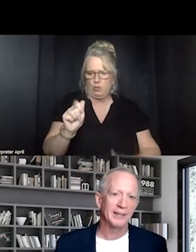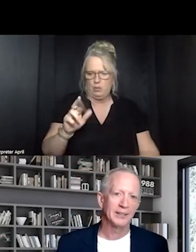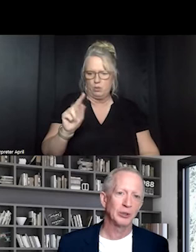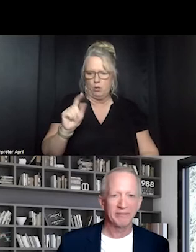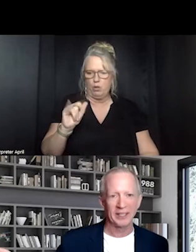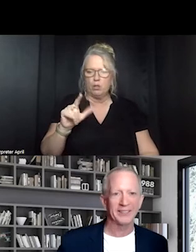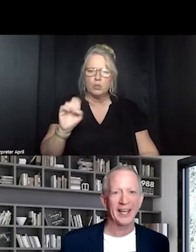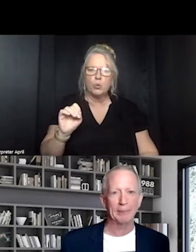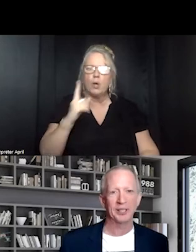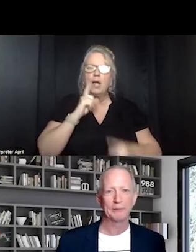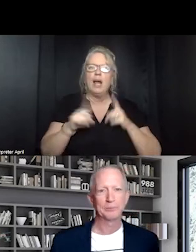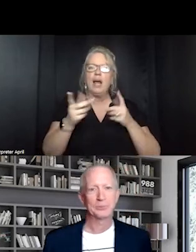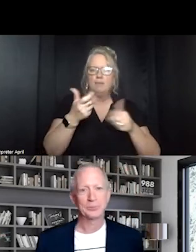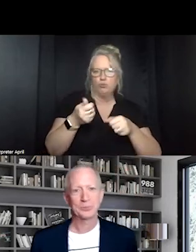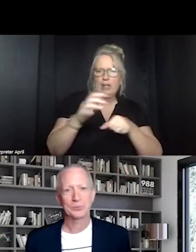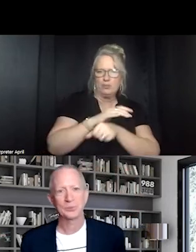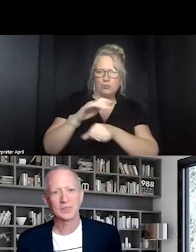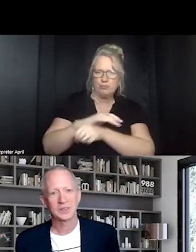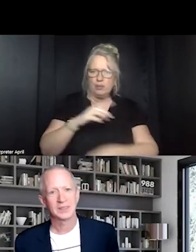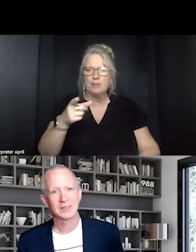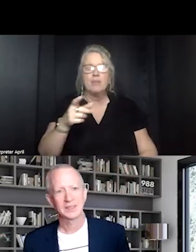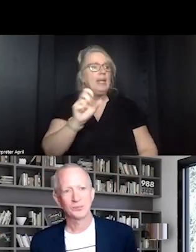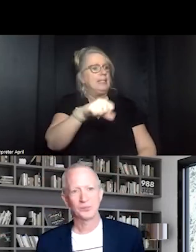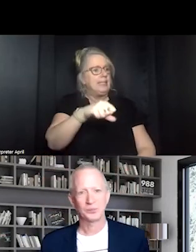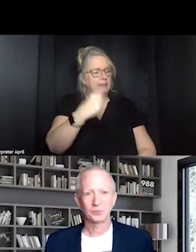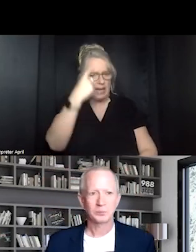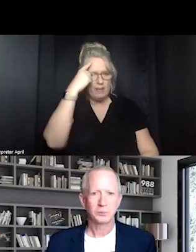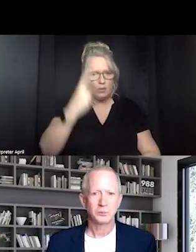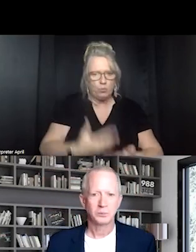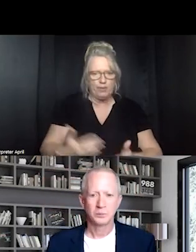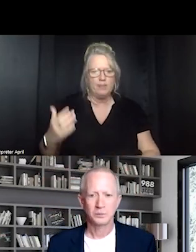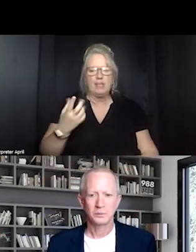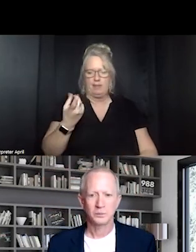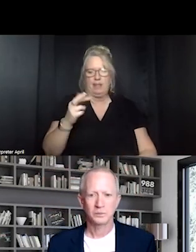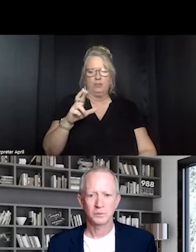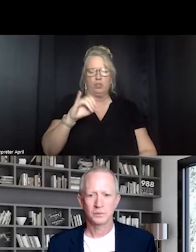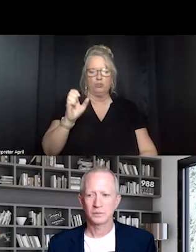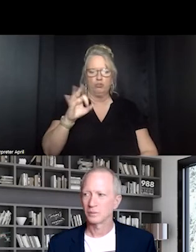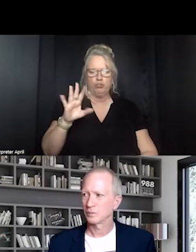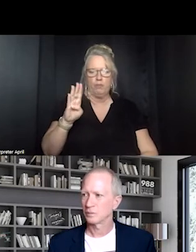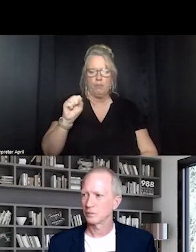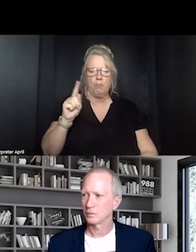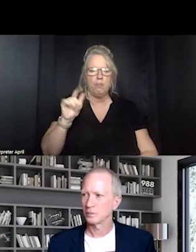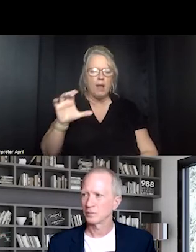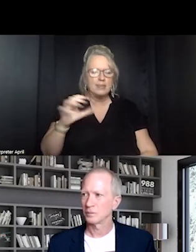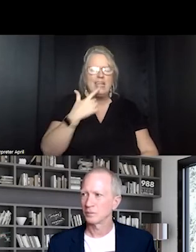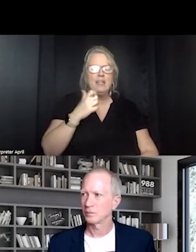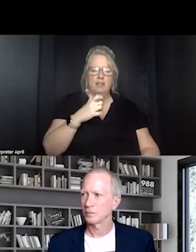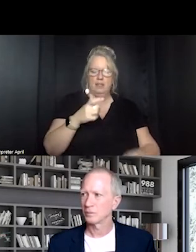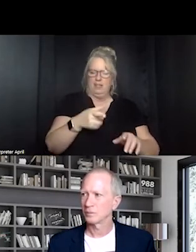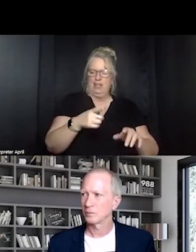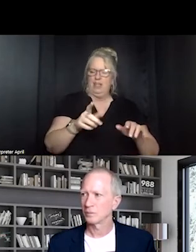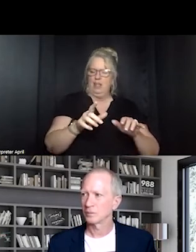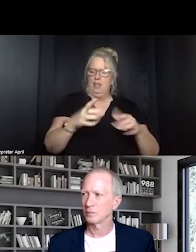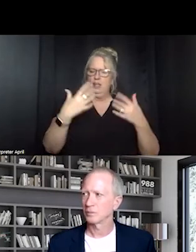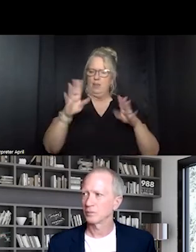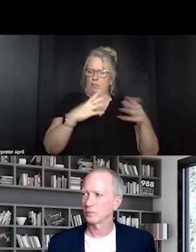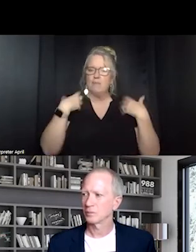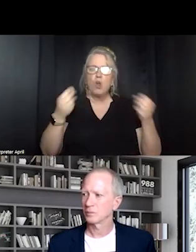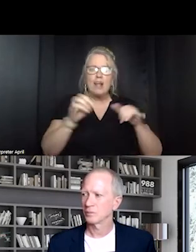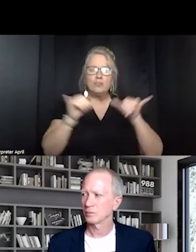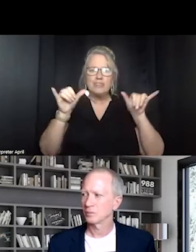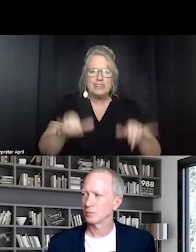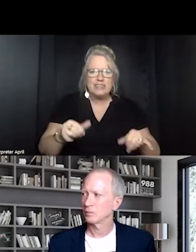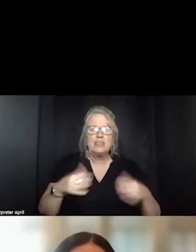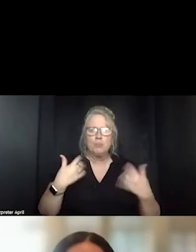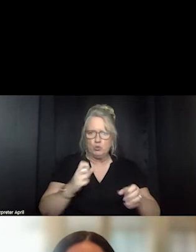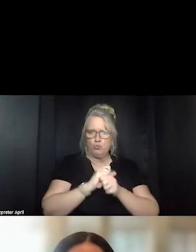SORT OF FILLING IN THE GAPS HERE? ONE THING, THE BEHAVIORAL HEALTH SYSTEM IS MADE FOR PEOPLE AGES,